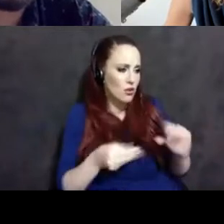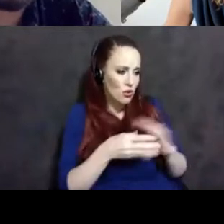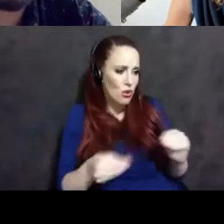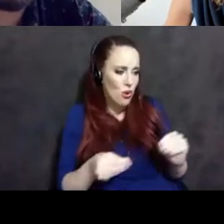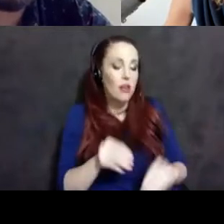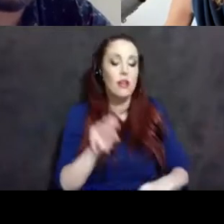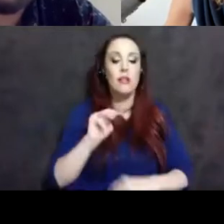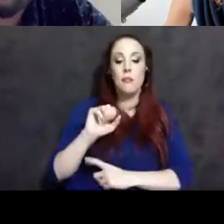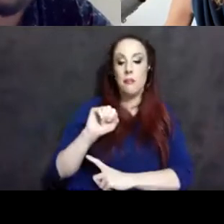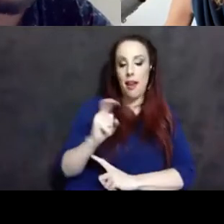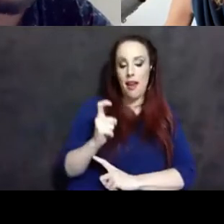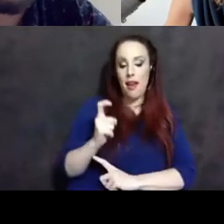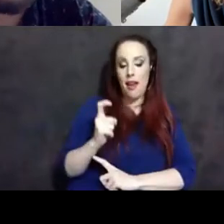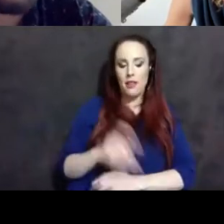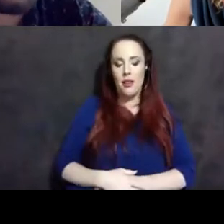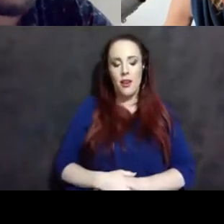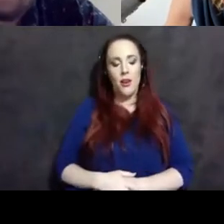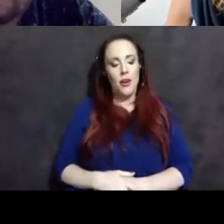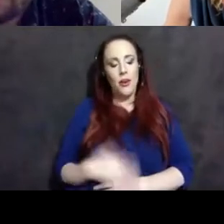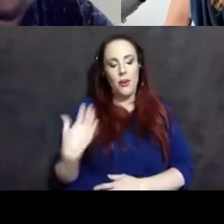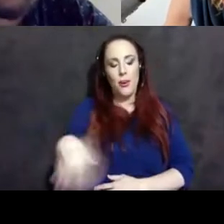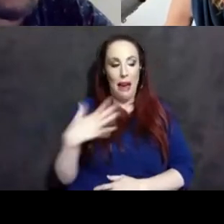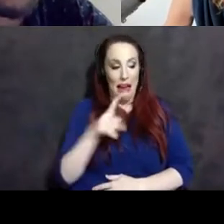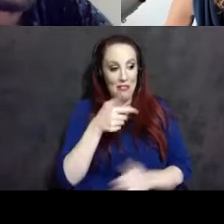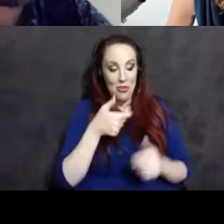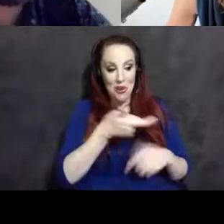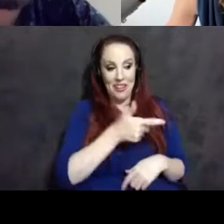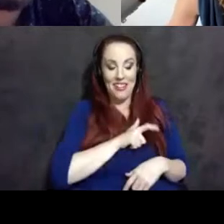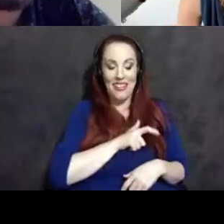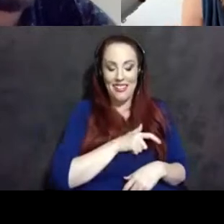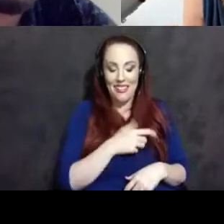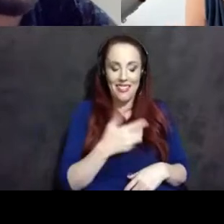OK. I need to follow that. Thank you.